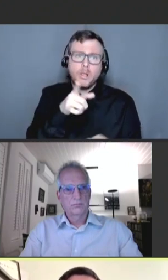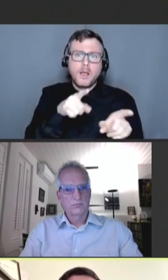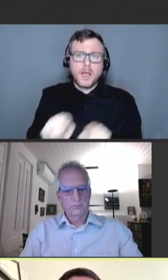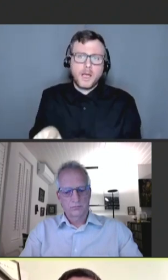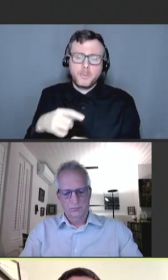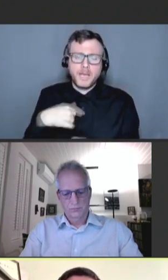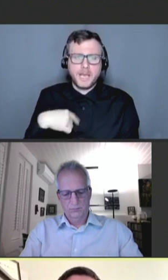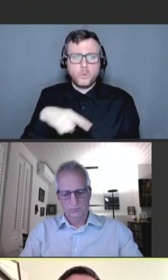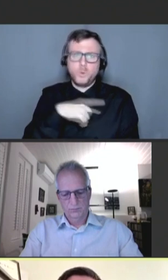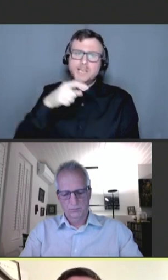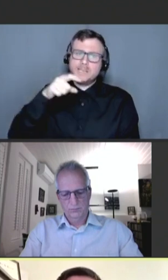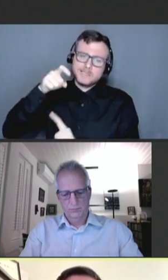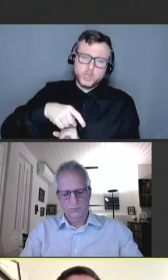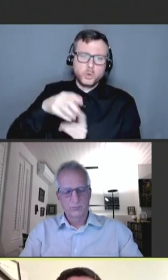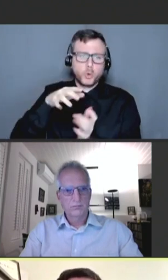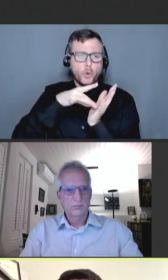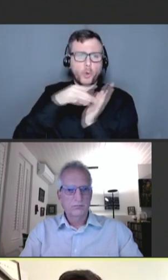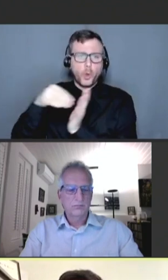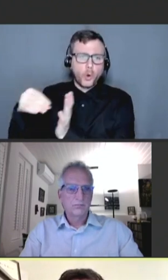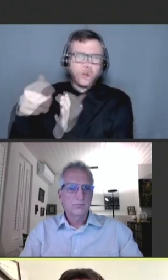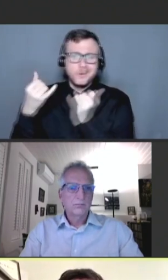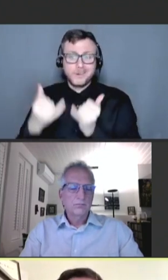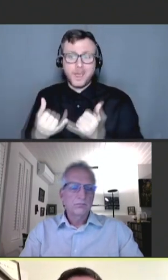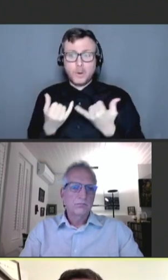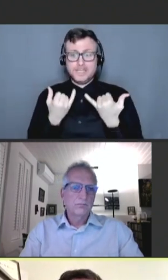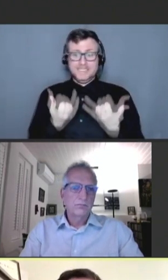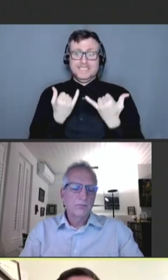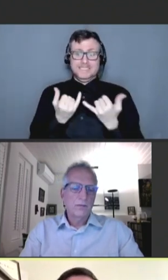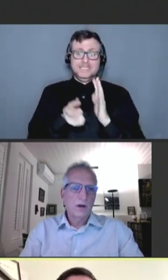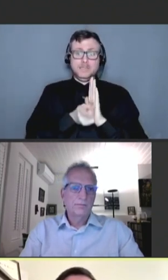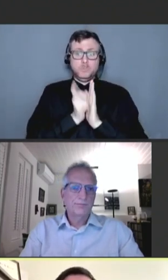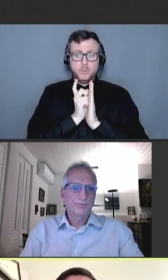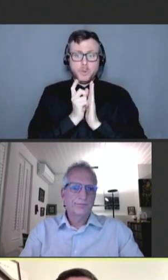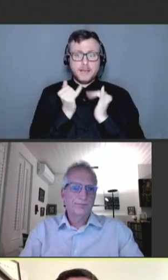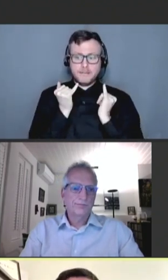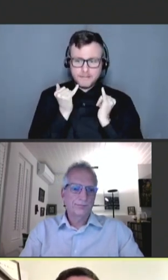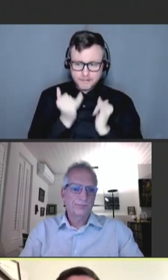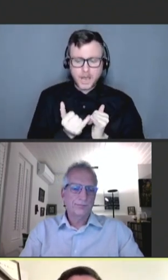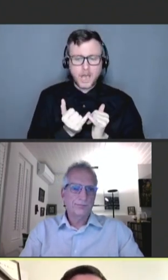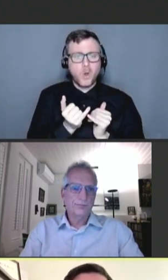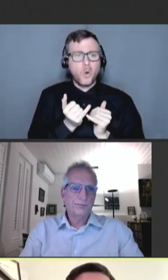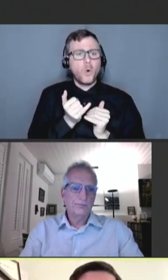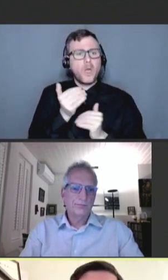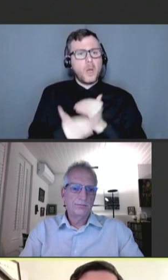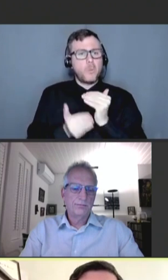us to really learn as much as we can from the moment now to prepare us for the next pandemic.